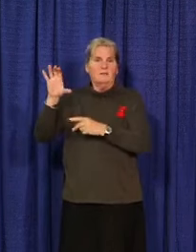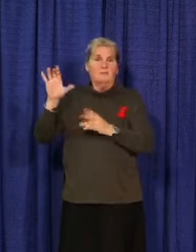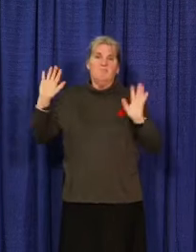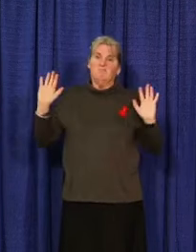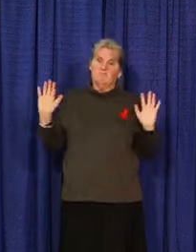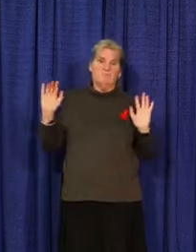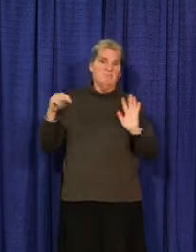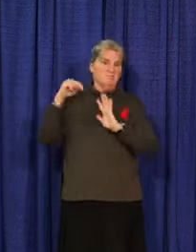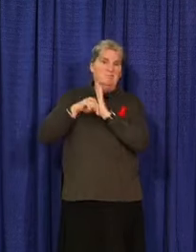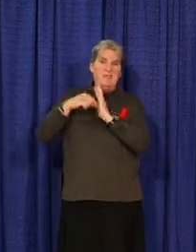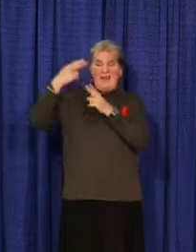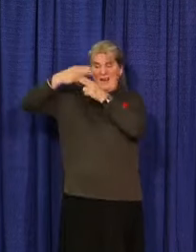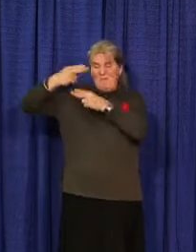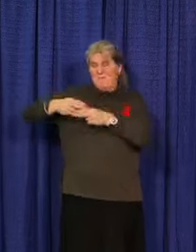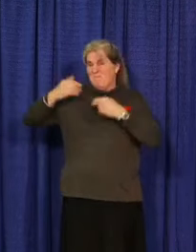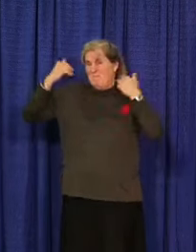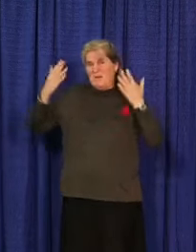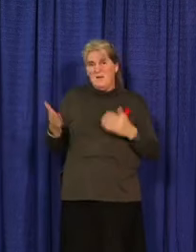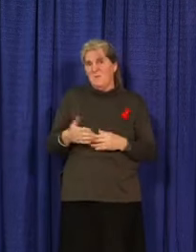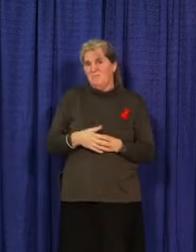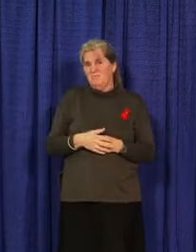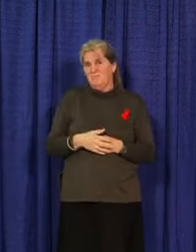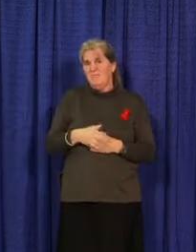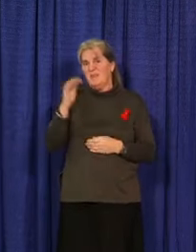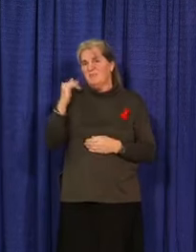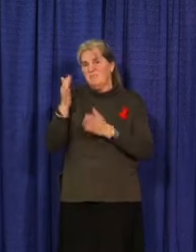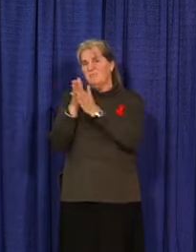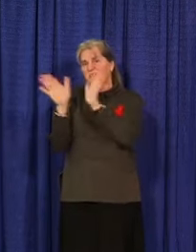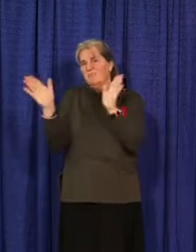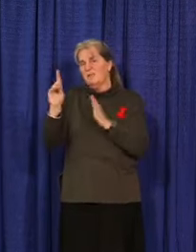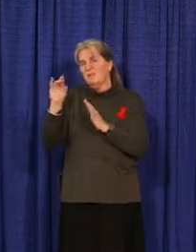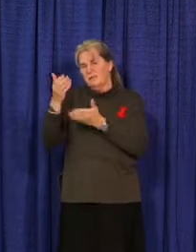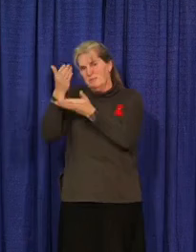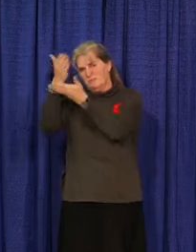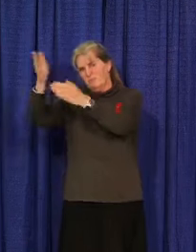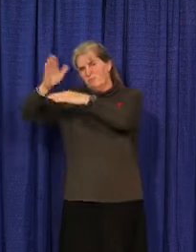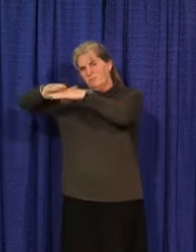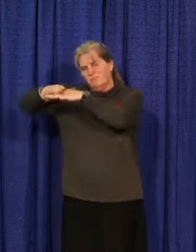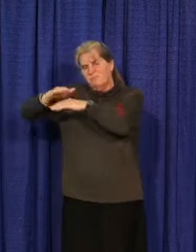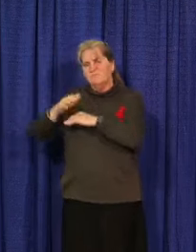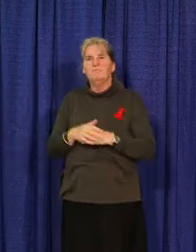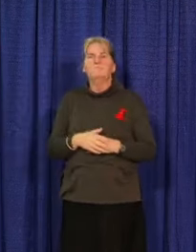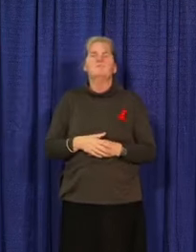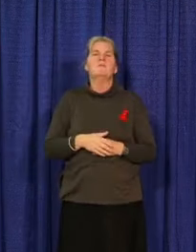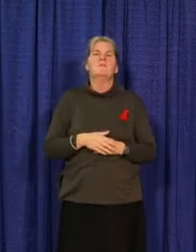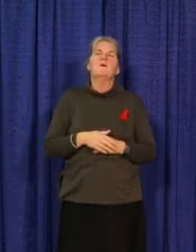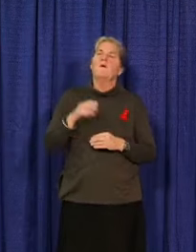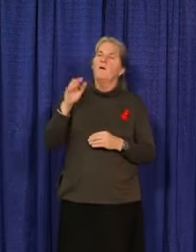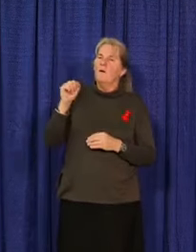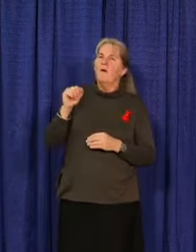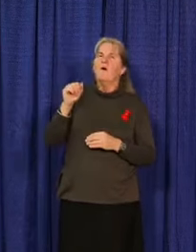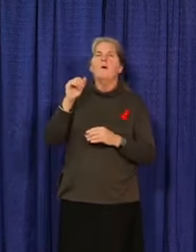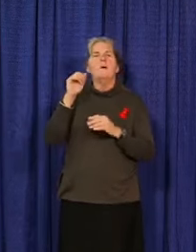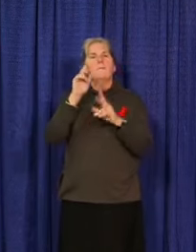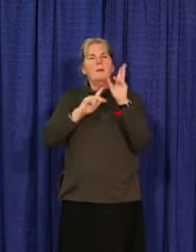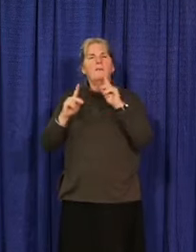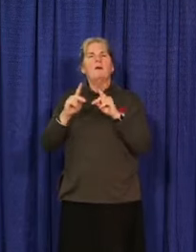The key point though is that regardless of residents in or exposure to Dawson city, people who have symptoms should self